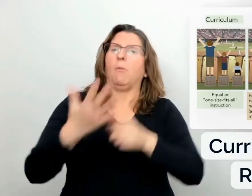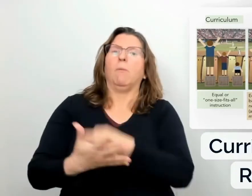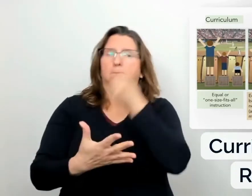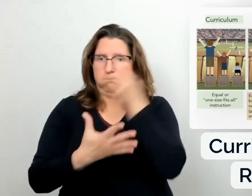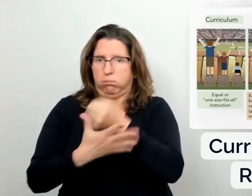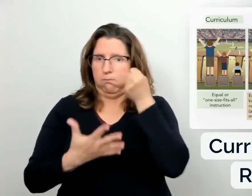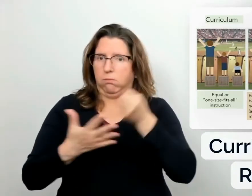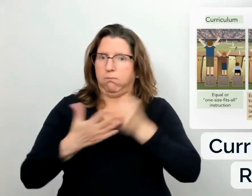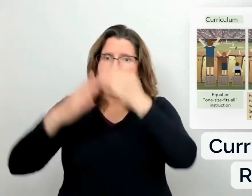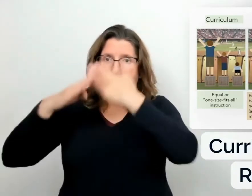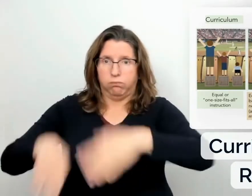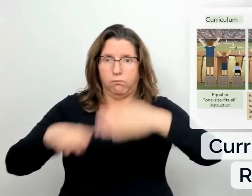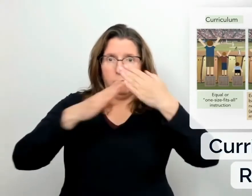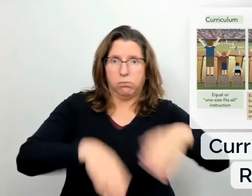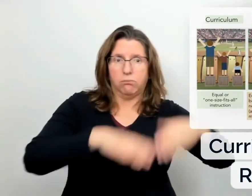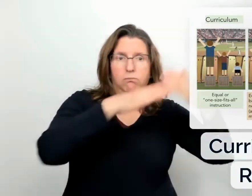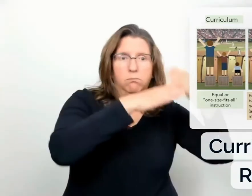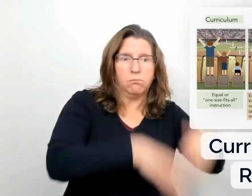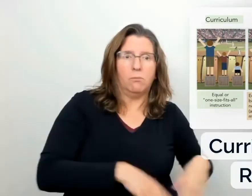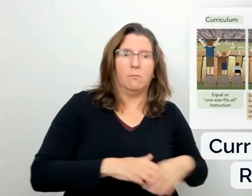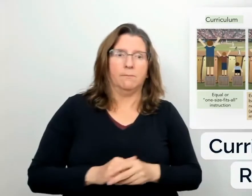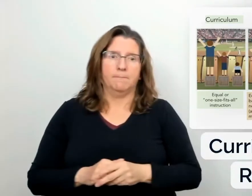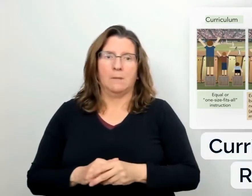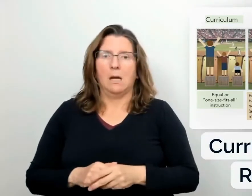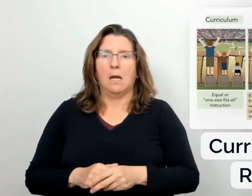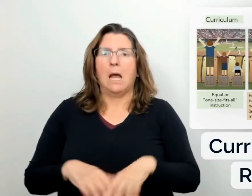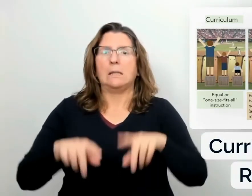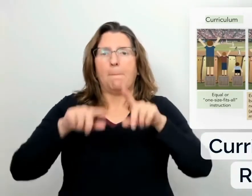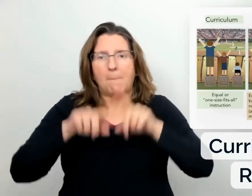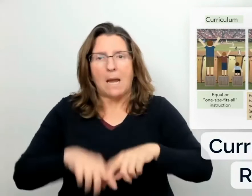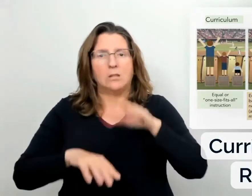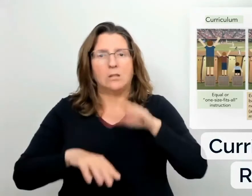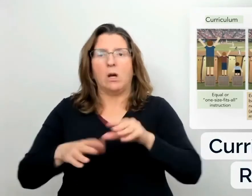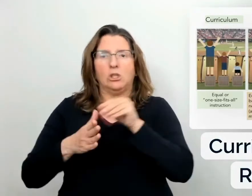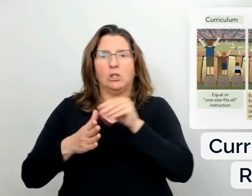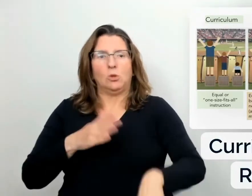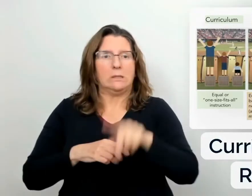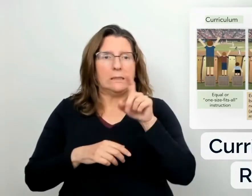that may present themselves and are proactive about addressing and removing them.